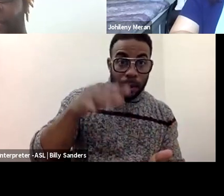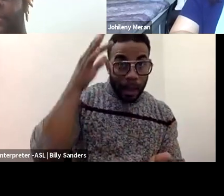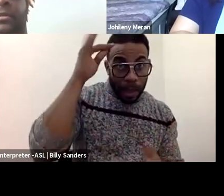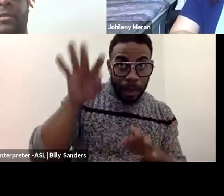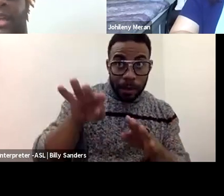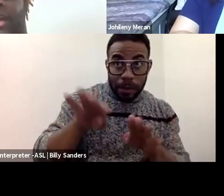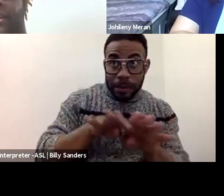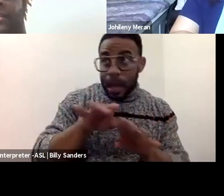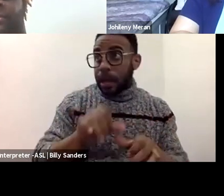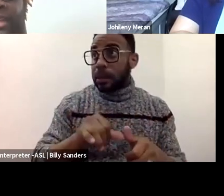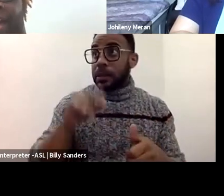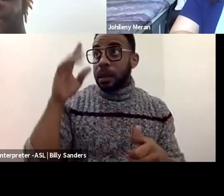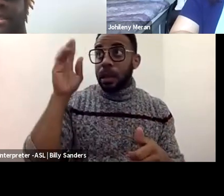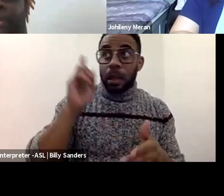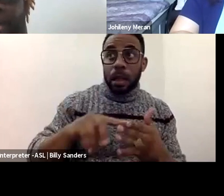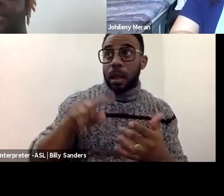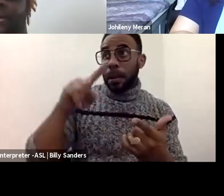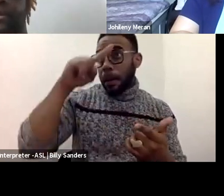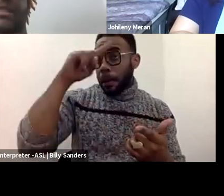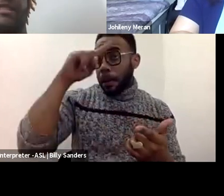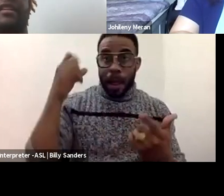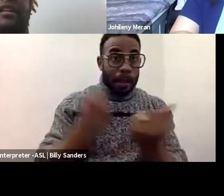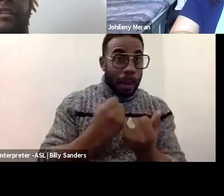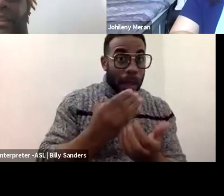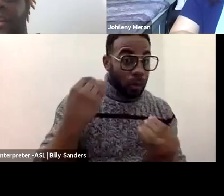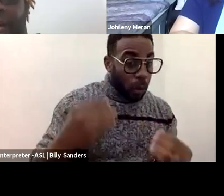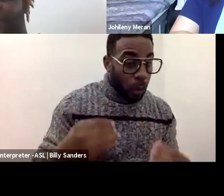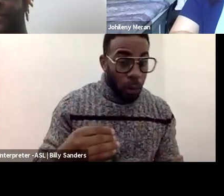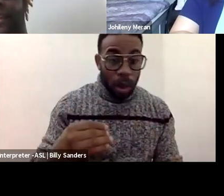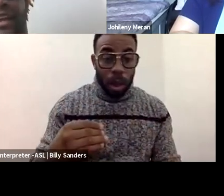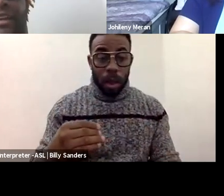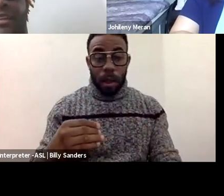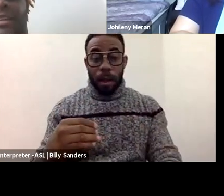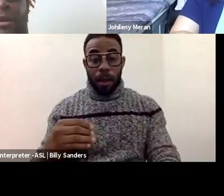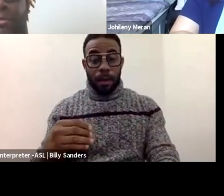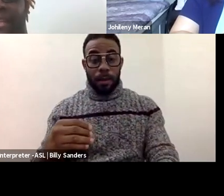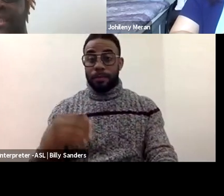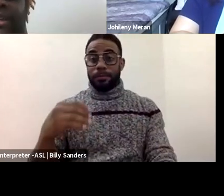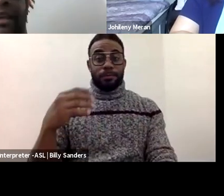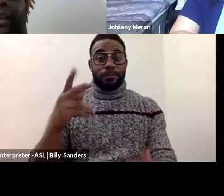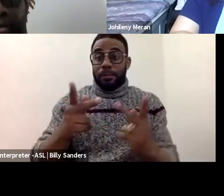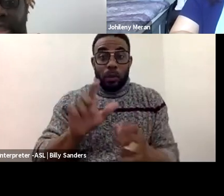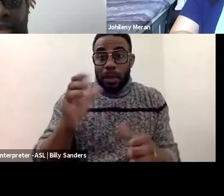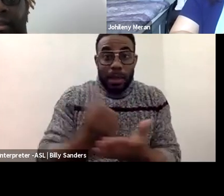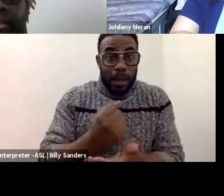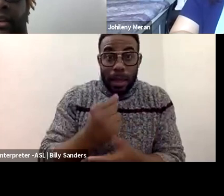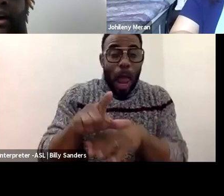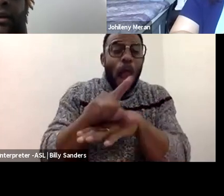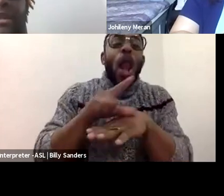up like Black supply stores. Look up like, you know, places you can get lotion. It is